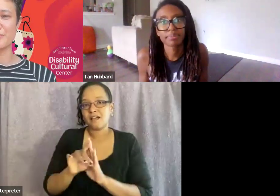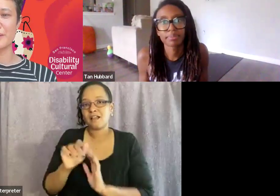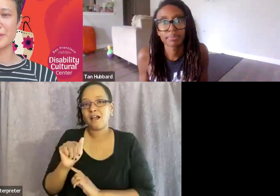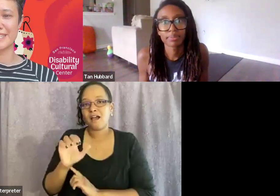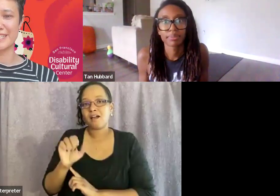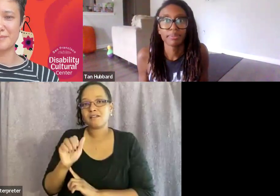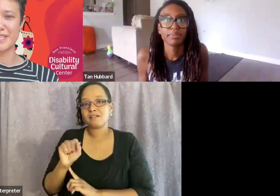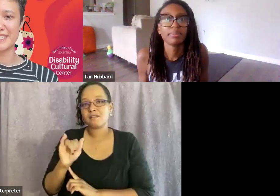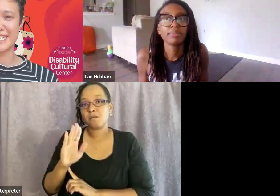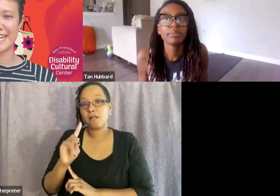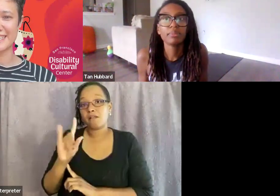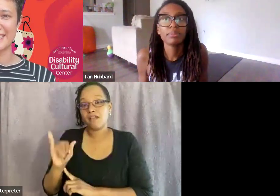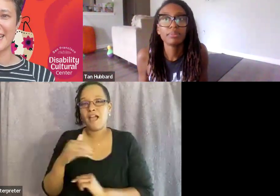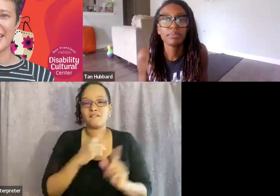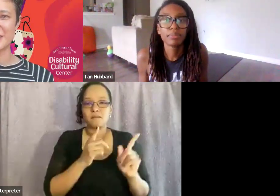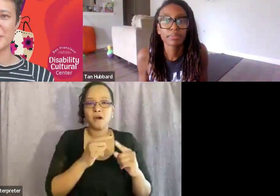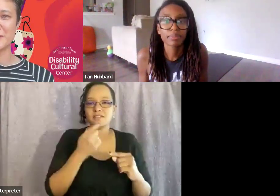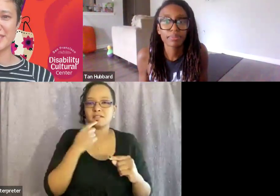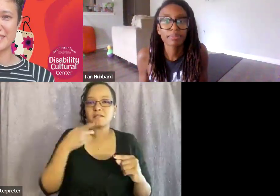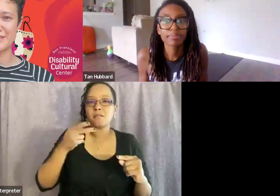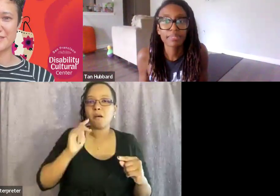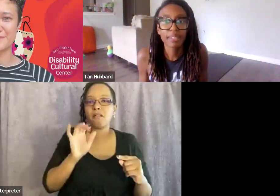for "public in-meeting chat has been received".